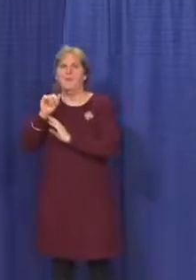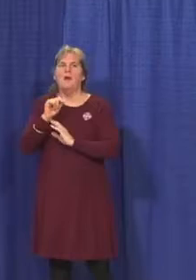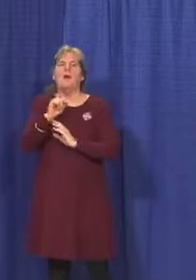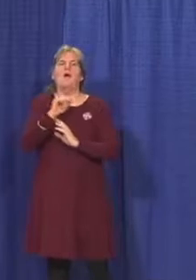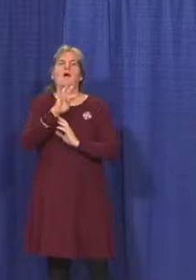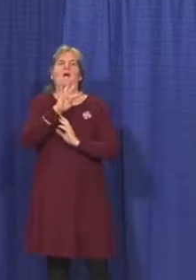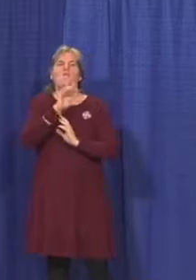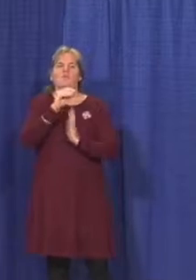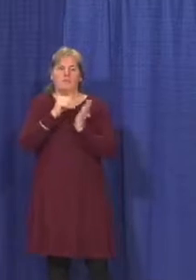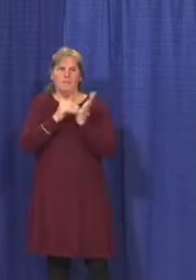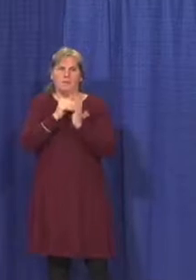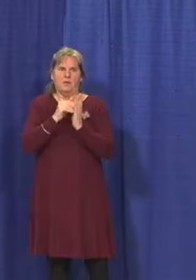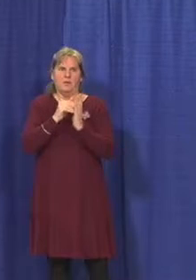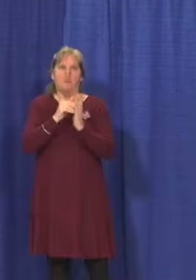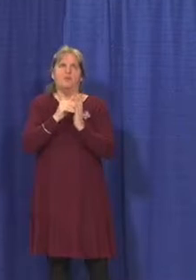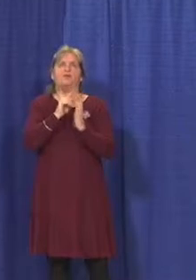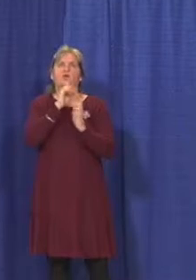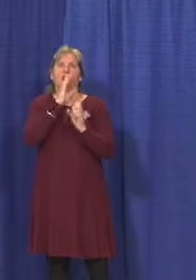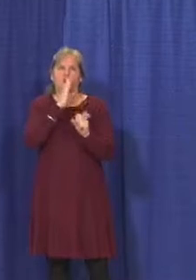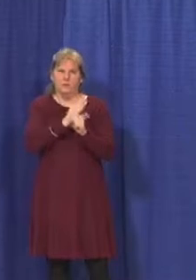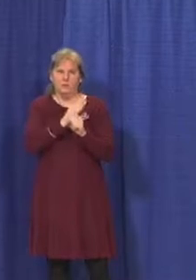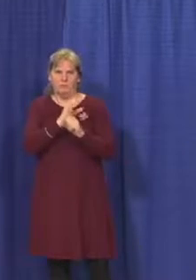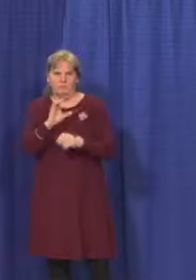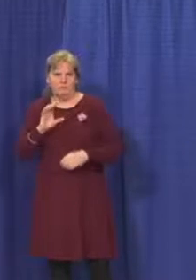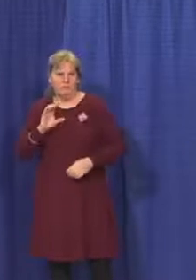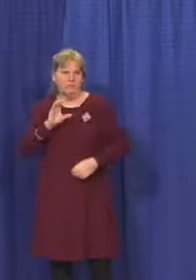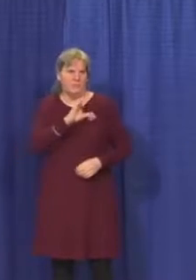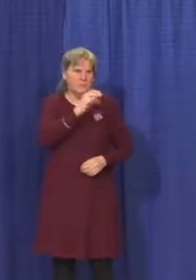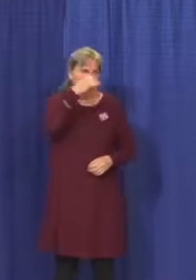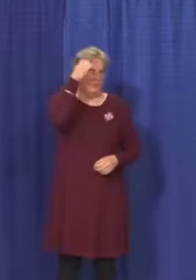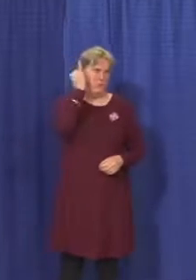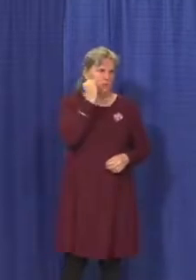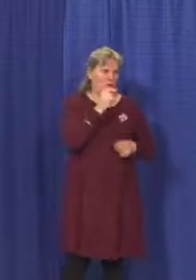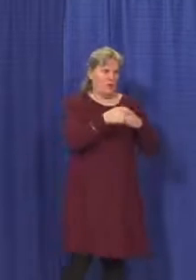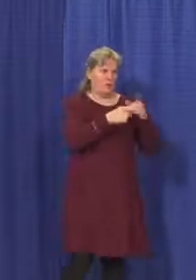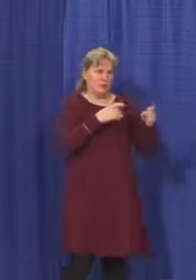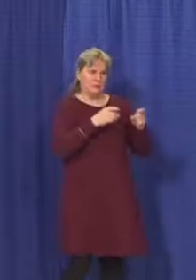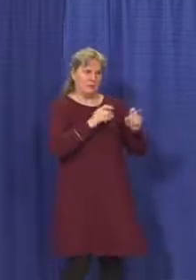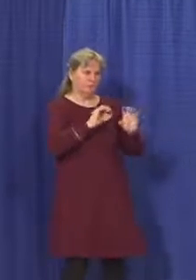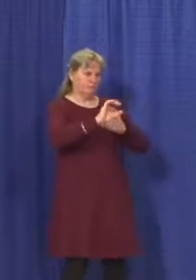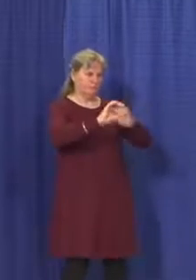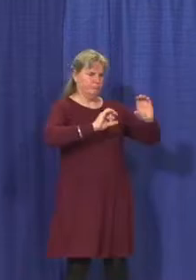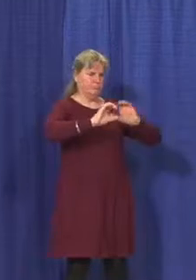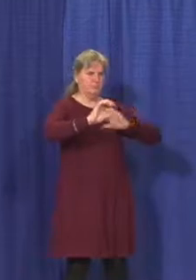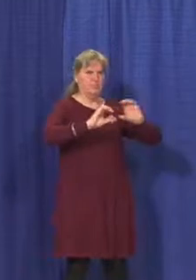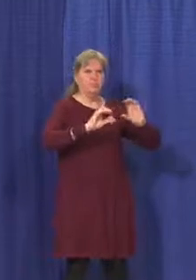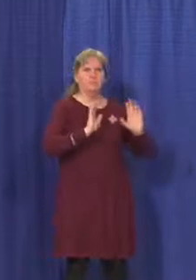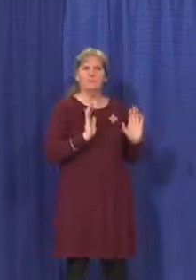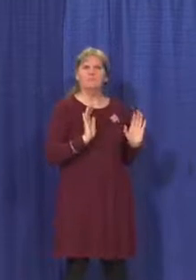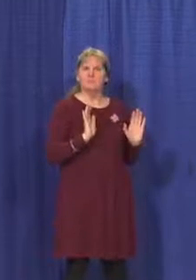40 million is a special carve out for Yukon, it is within the control of Yukon and it really